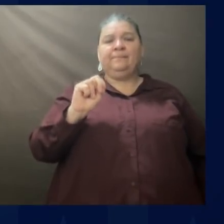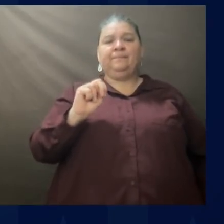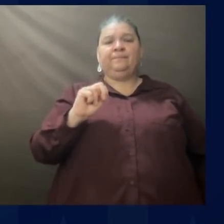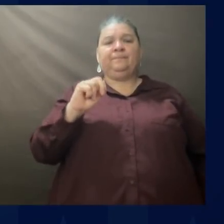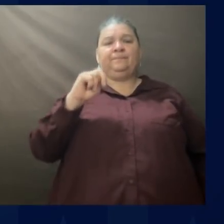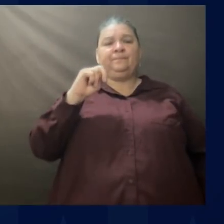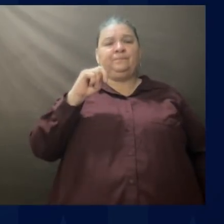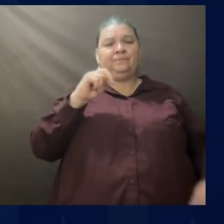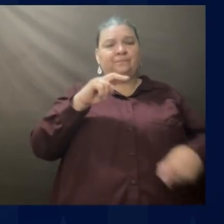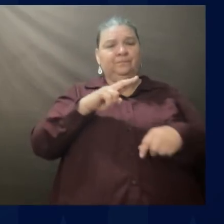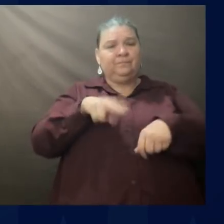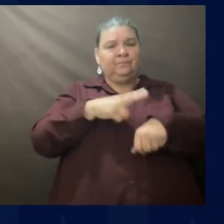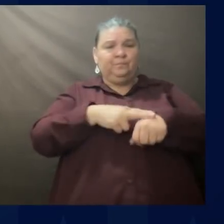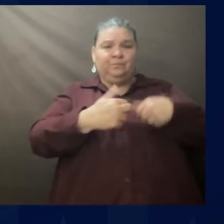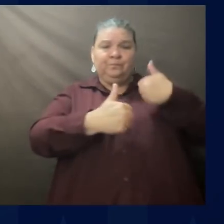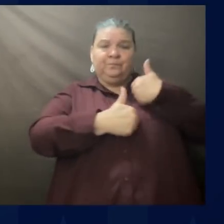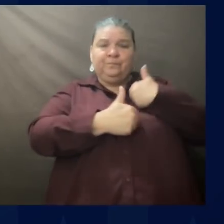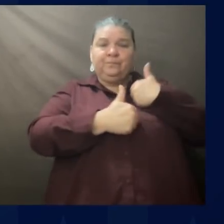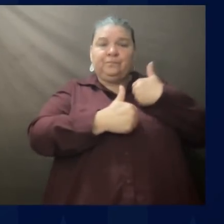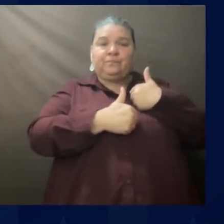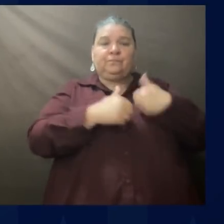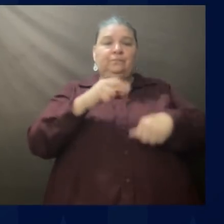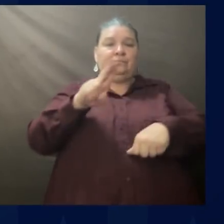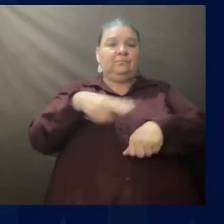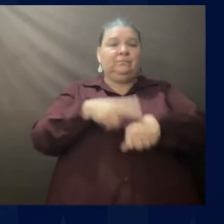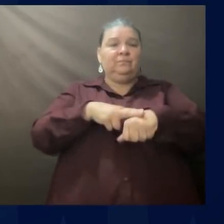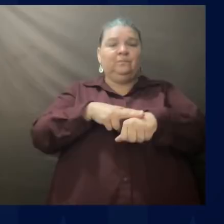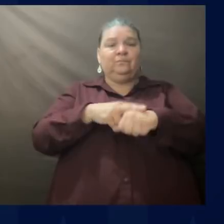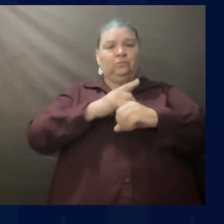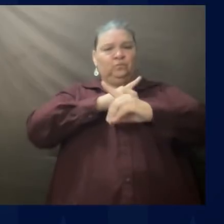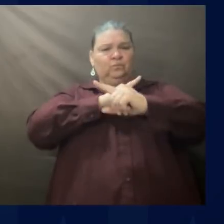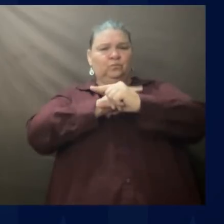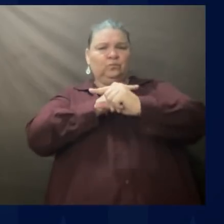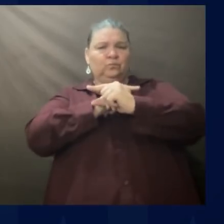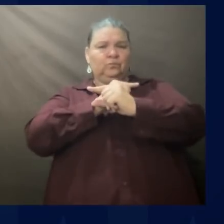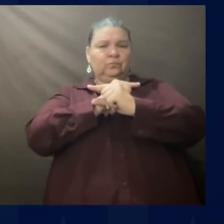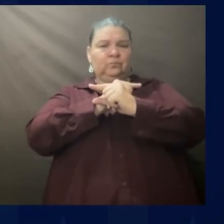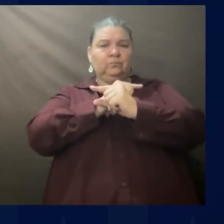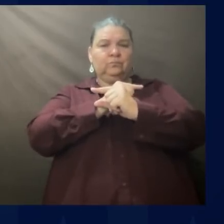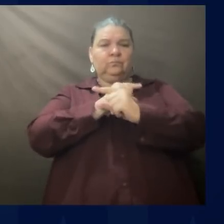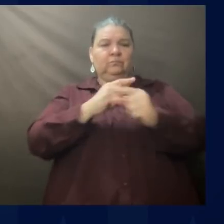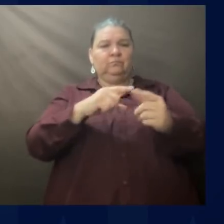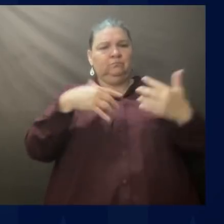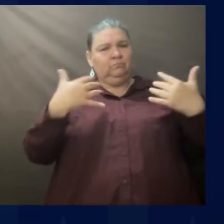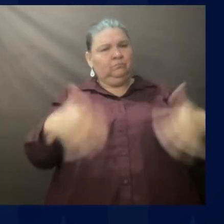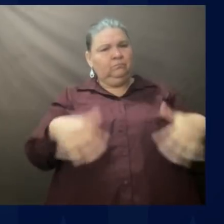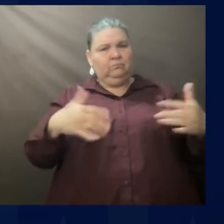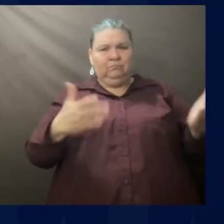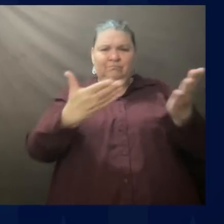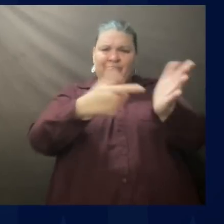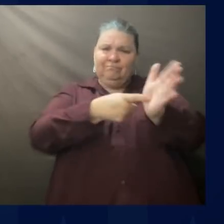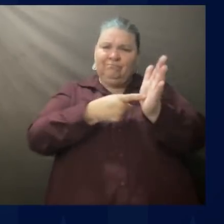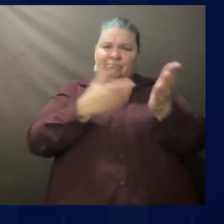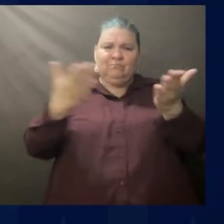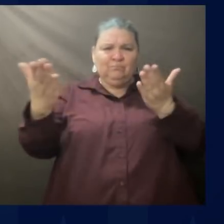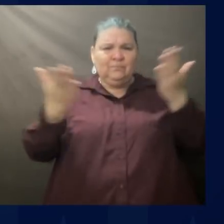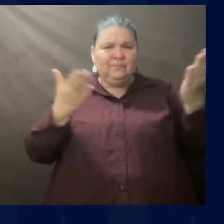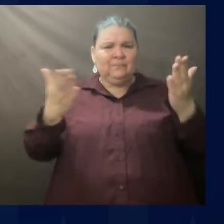with his unit for a year when he was attorney general. He came home a decorated soldier, a Bronze Star, Legion of Merit,